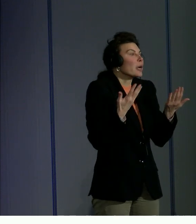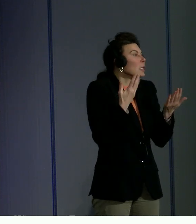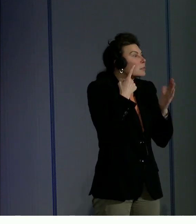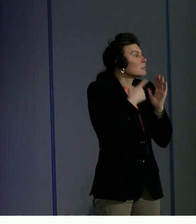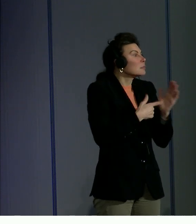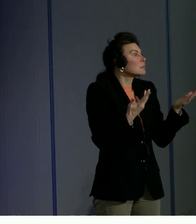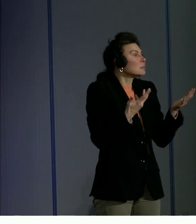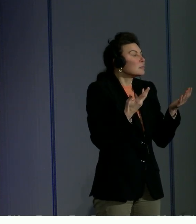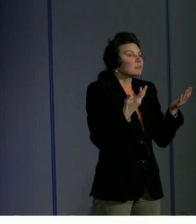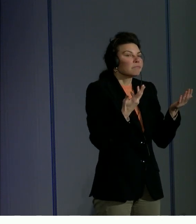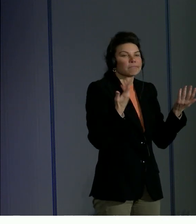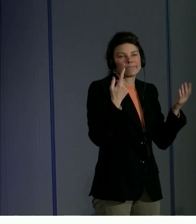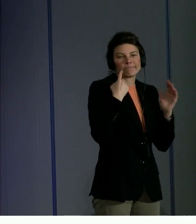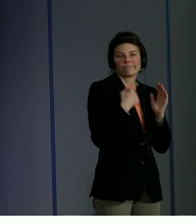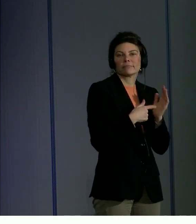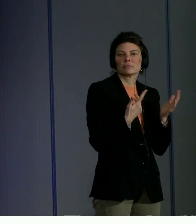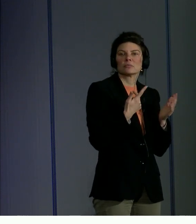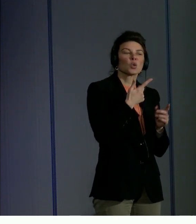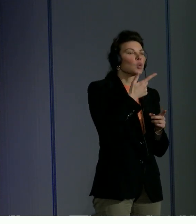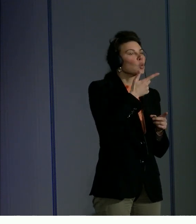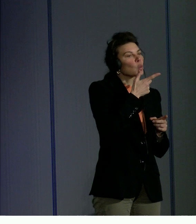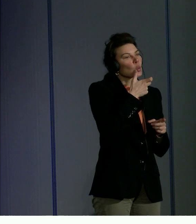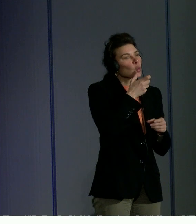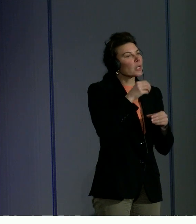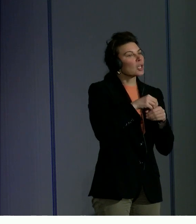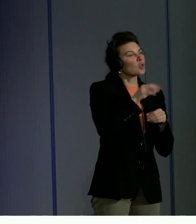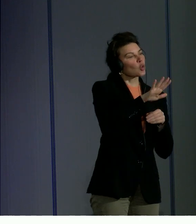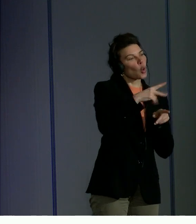who is in your professional circle of influence?